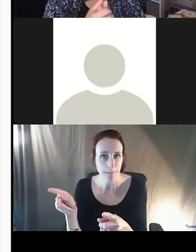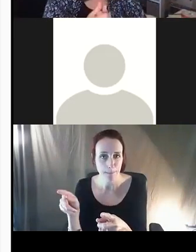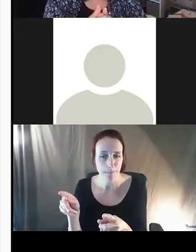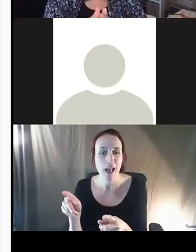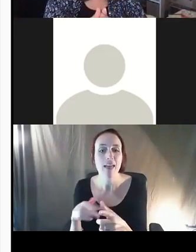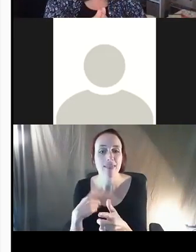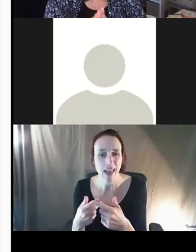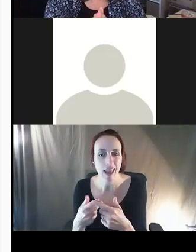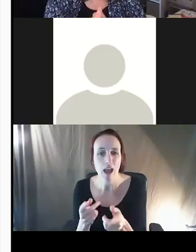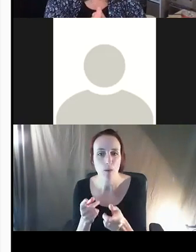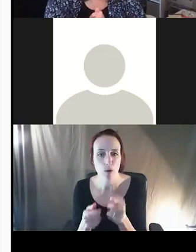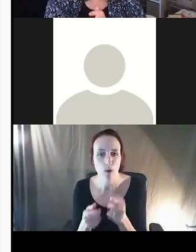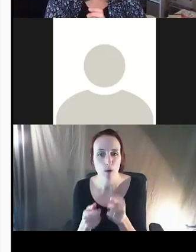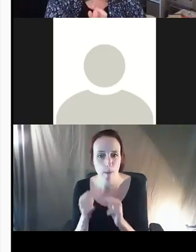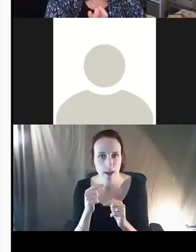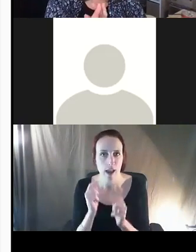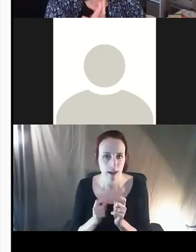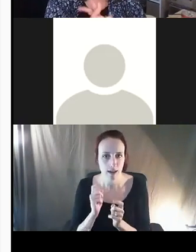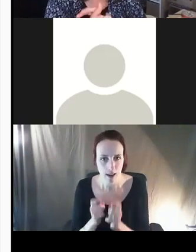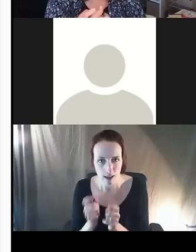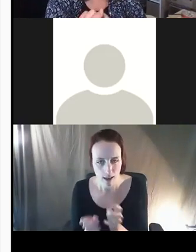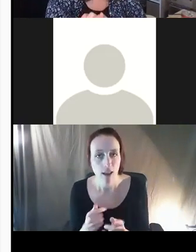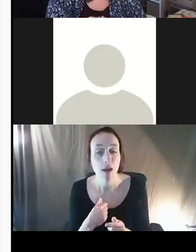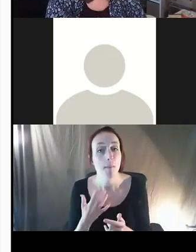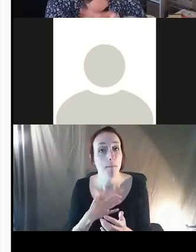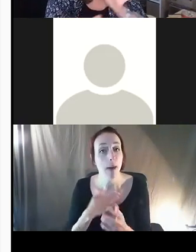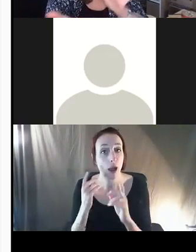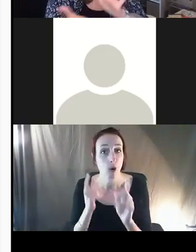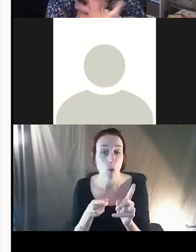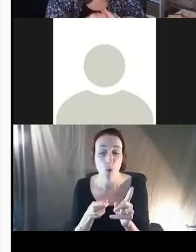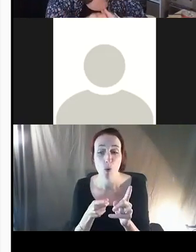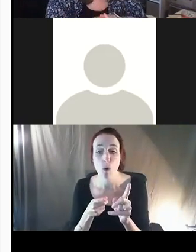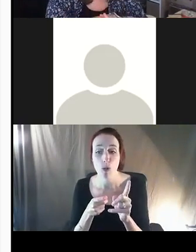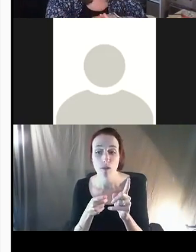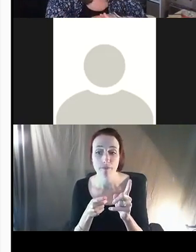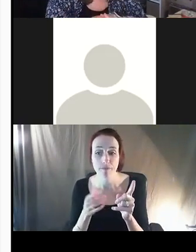My goal is I will have a readability grade level